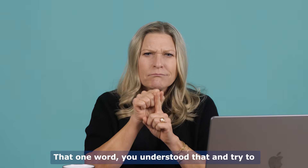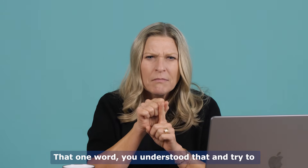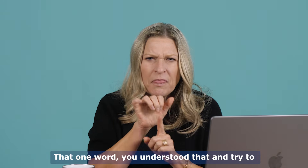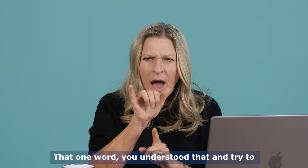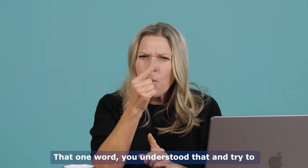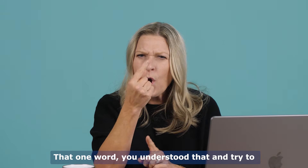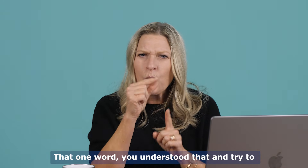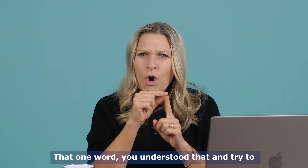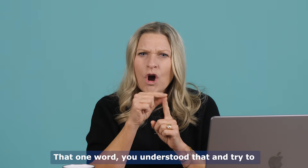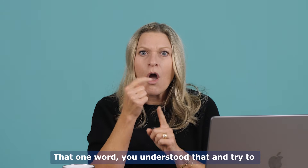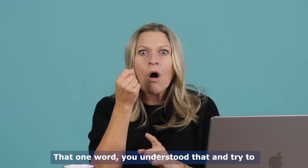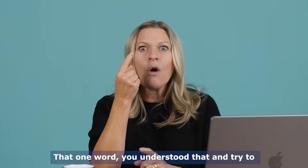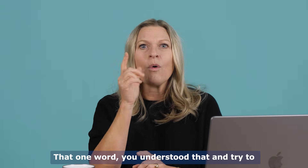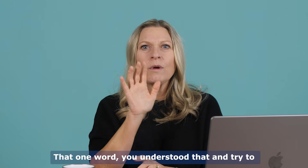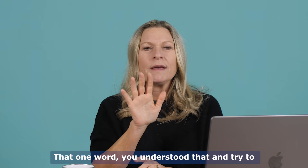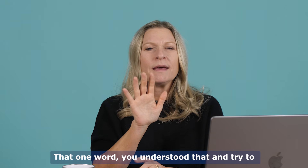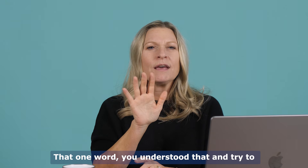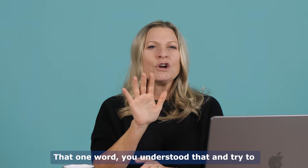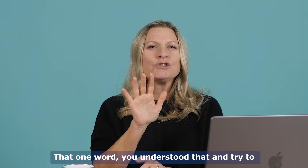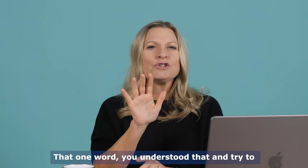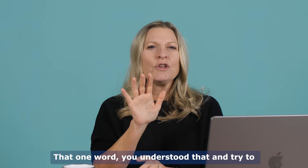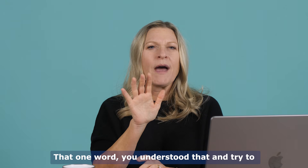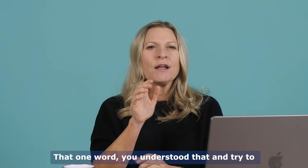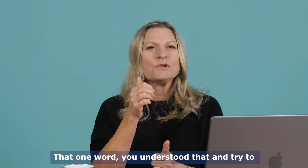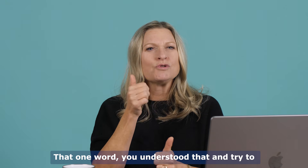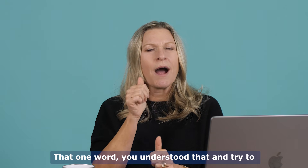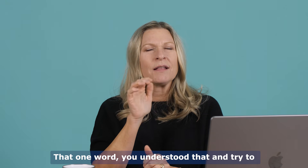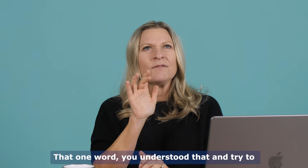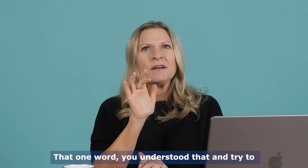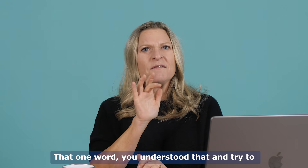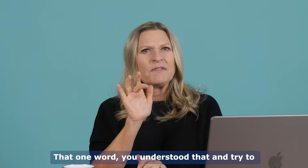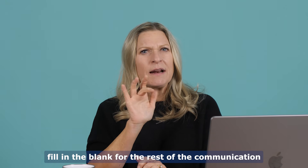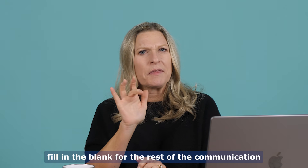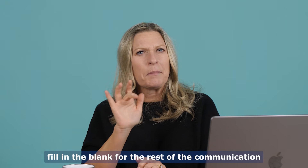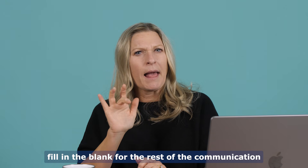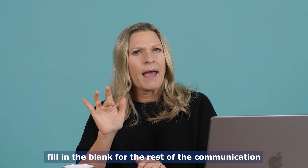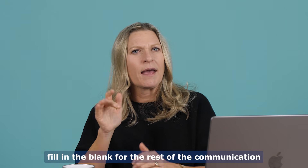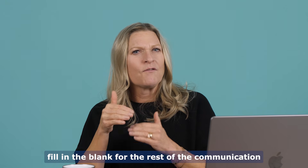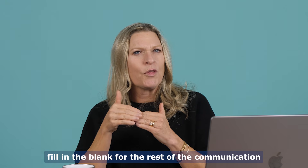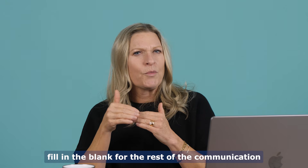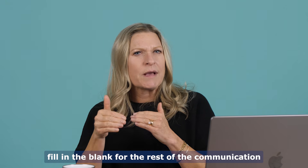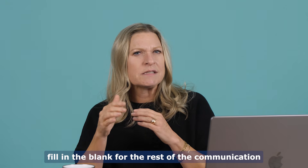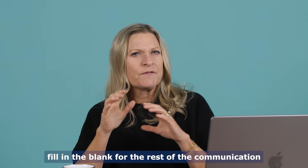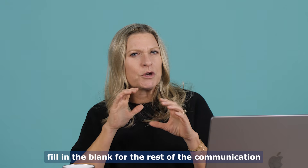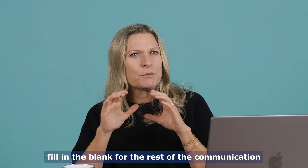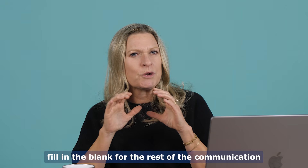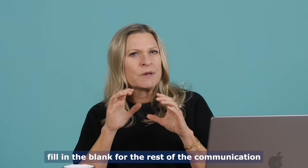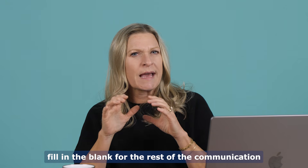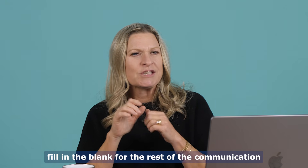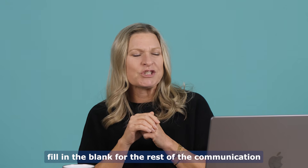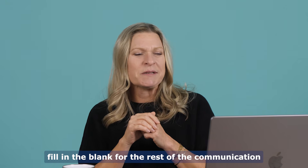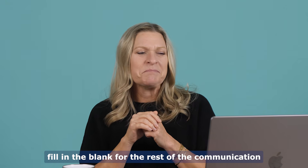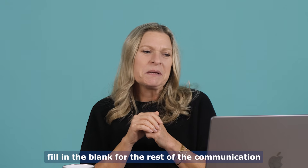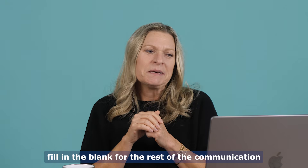That one word, you understood that and try to fill in the blank for the rest of the communication